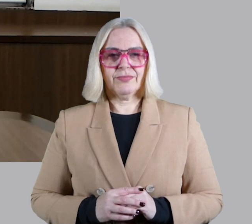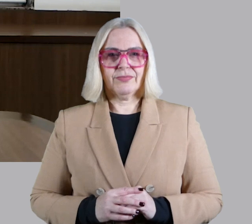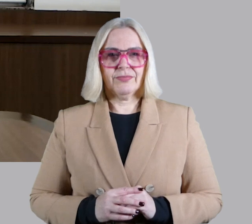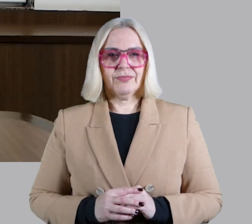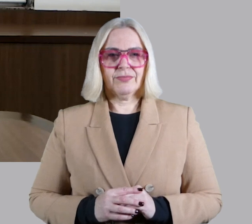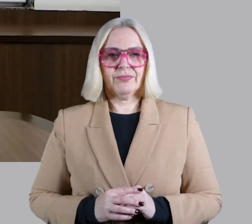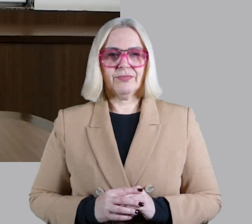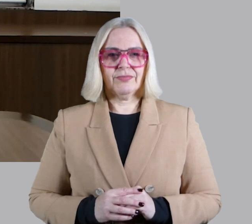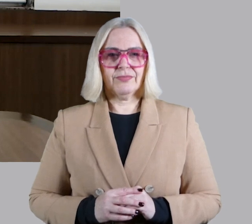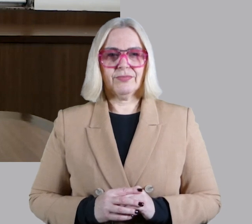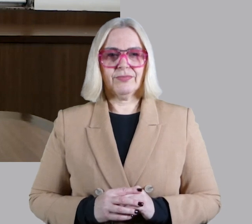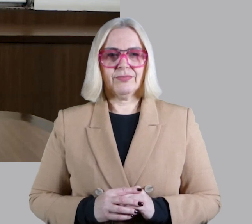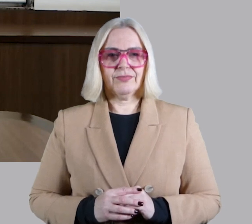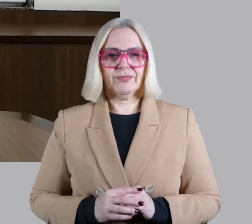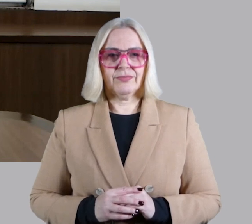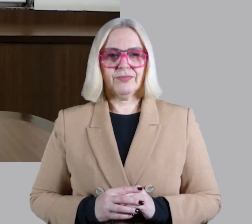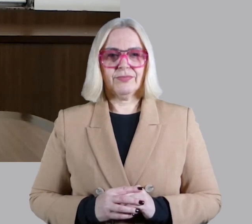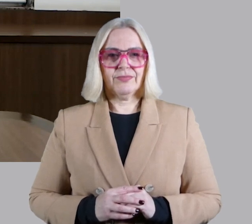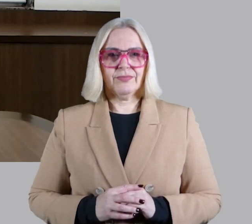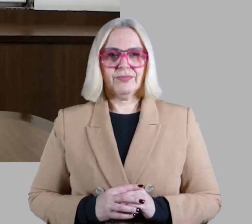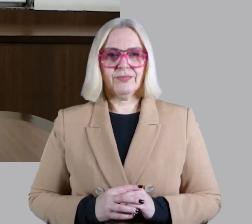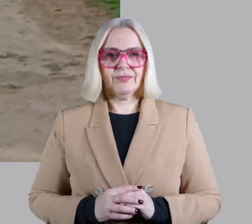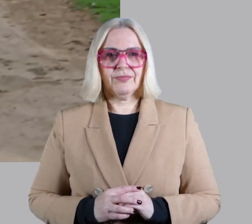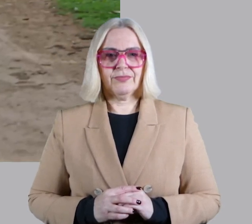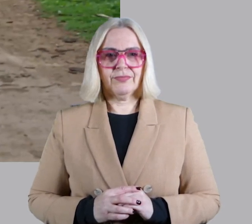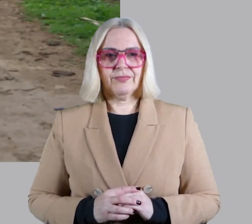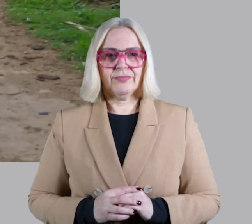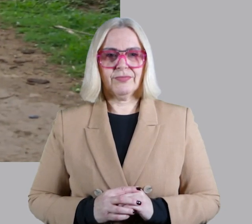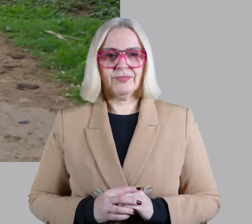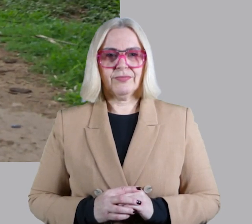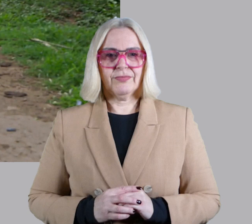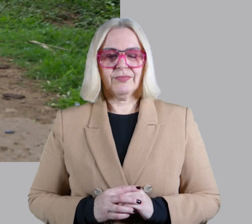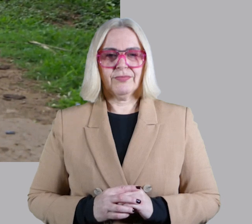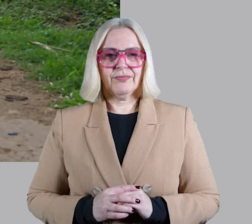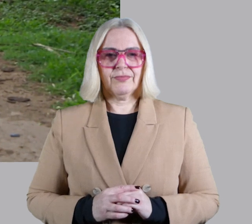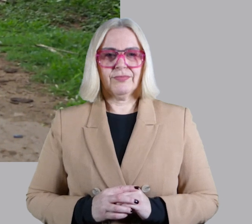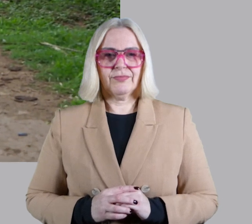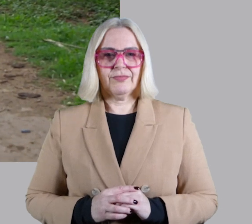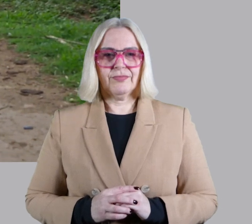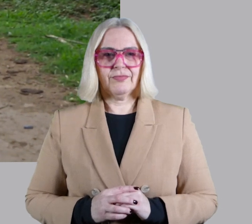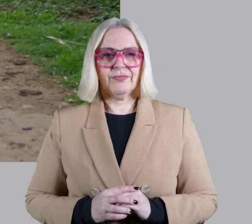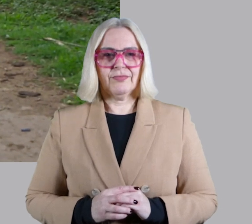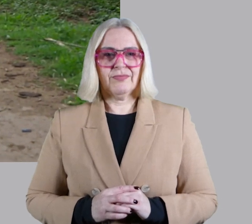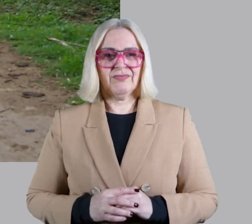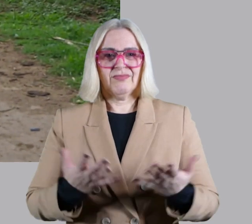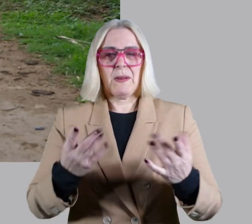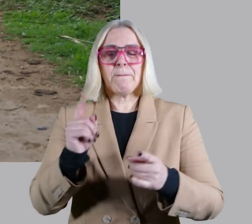our indoor patients, almost 40% of them would be children with sickle cell disease.